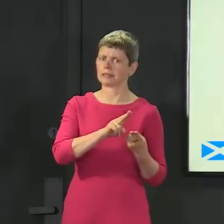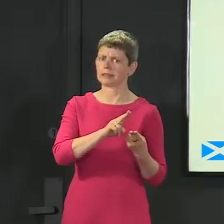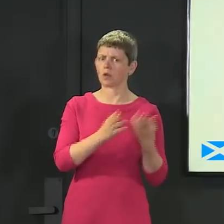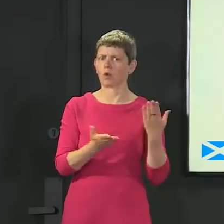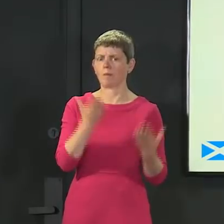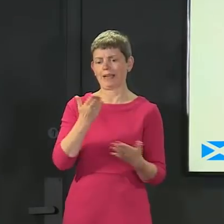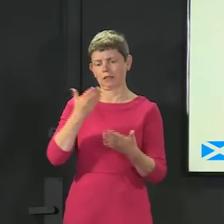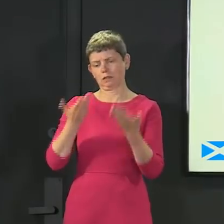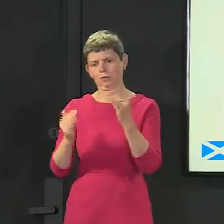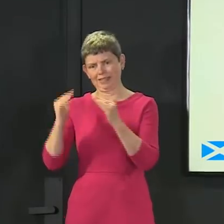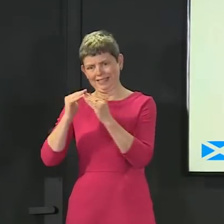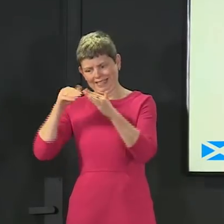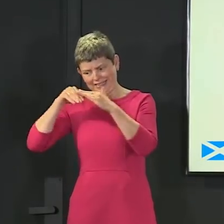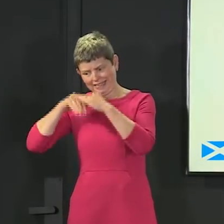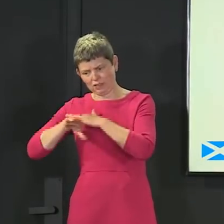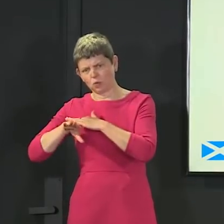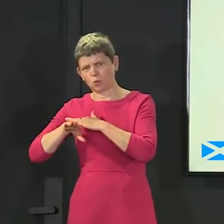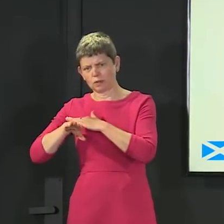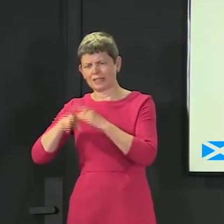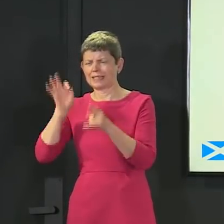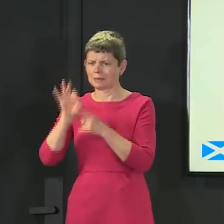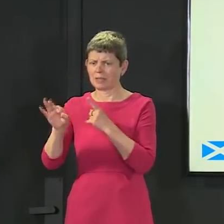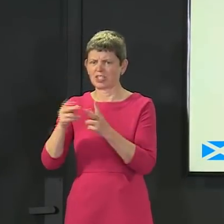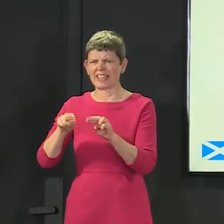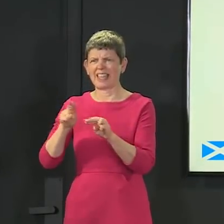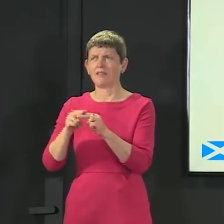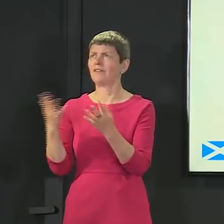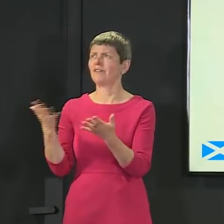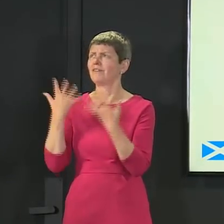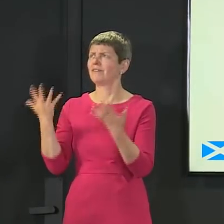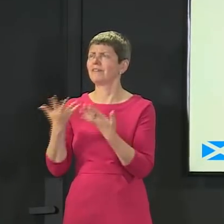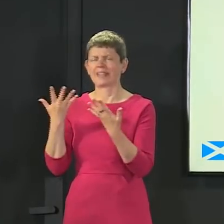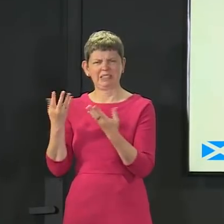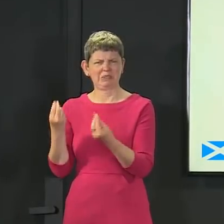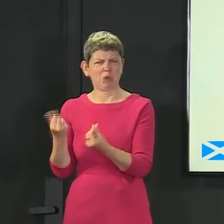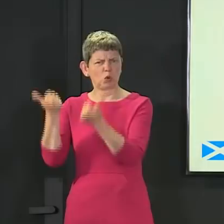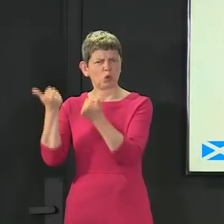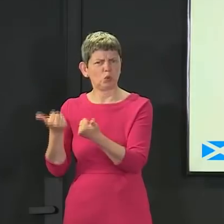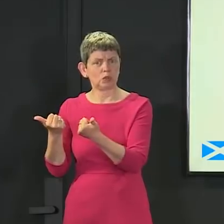and poorly ventilated areas indoors again is a gradient of risk as well so all these factors